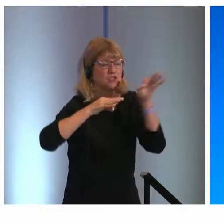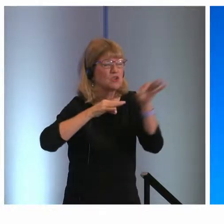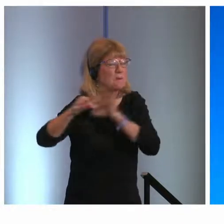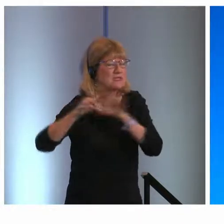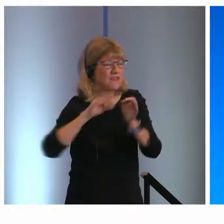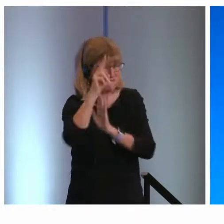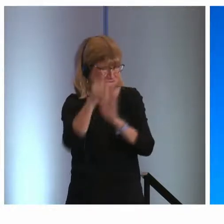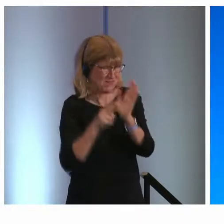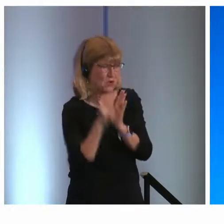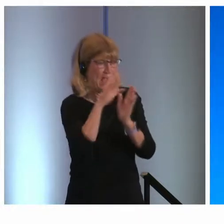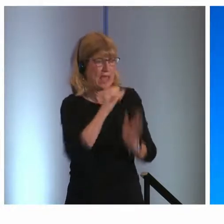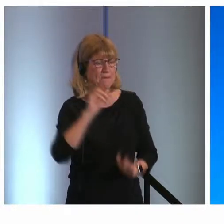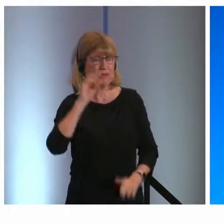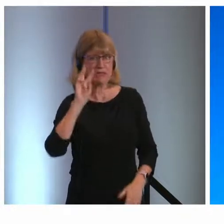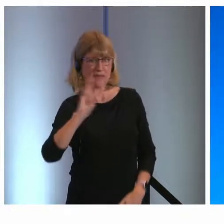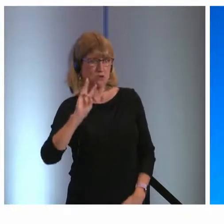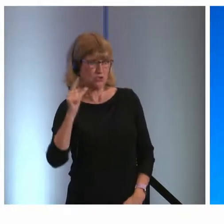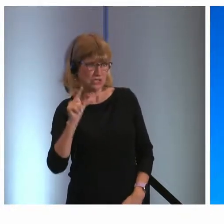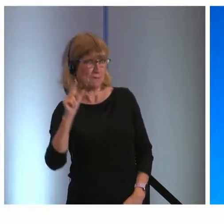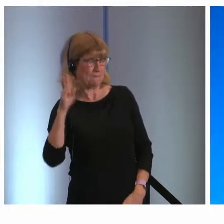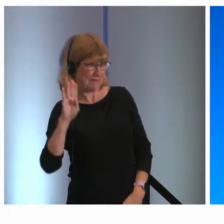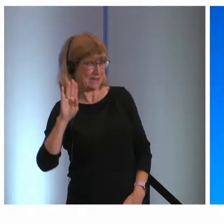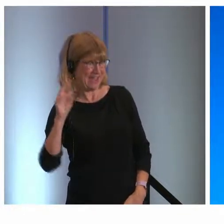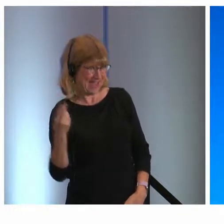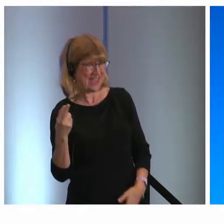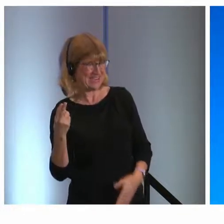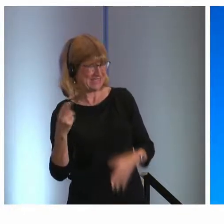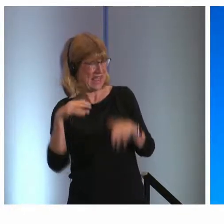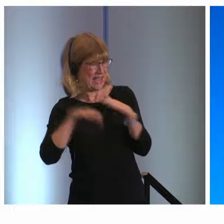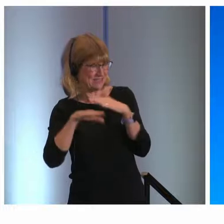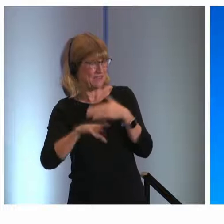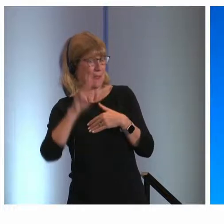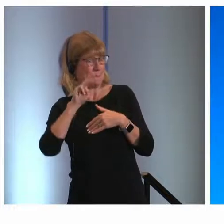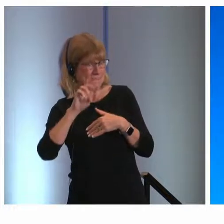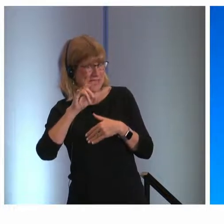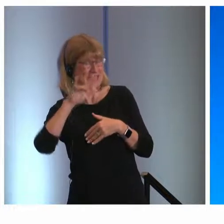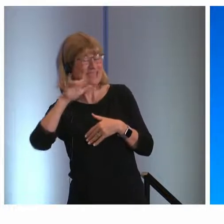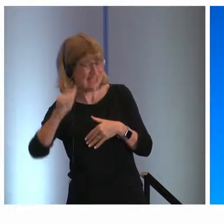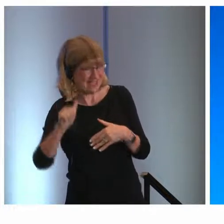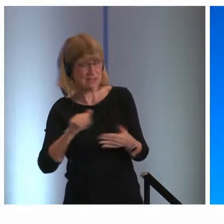presented a lot at this conference who started out, really launched descriptive video unit, and WGBH accessible